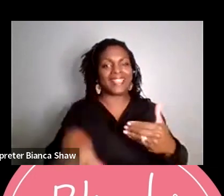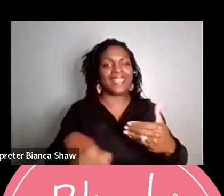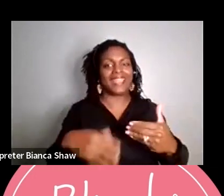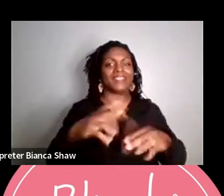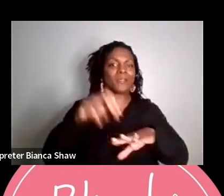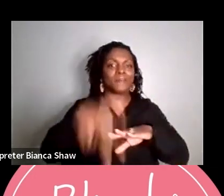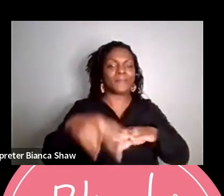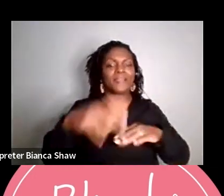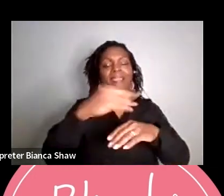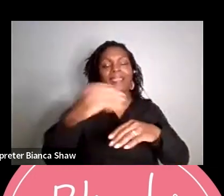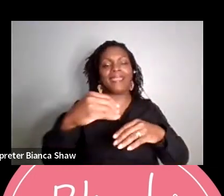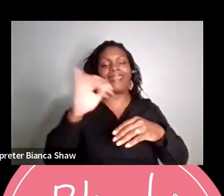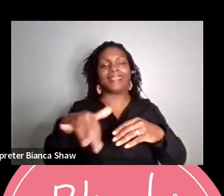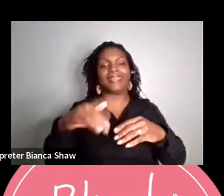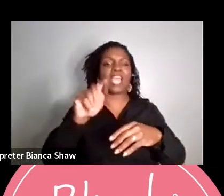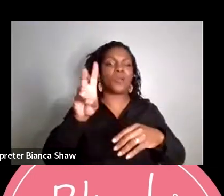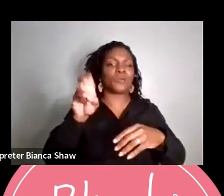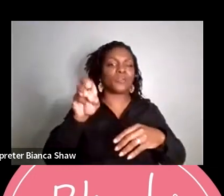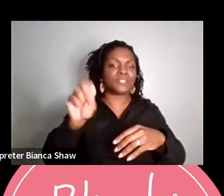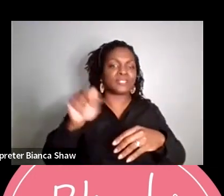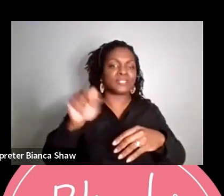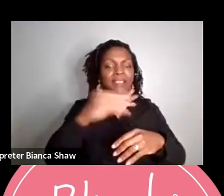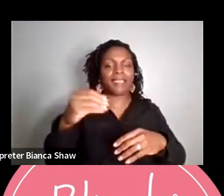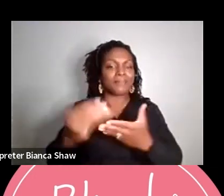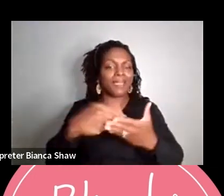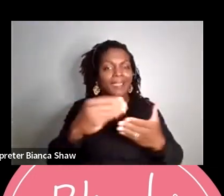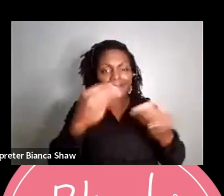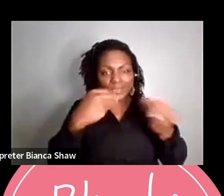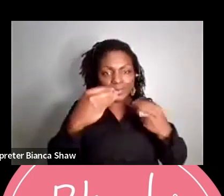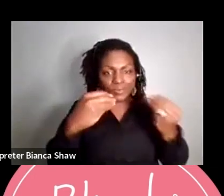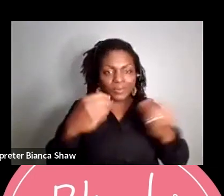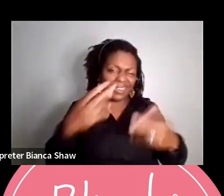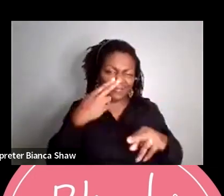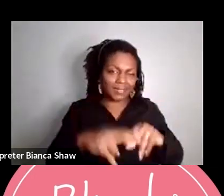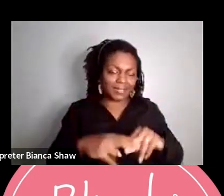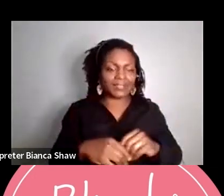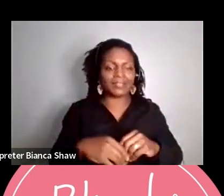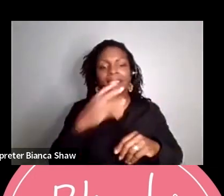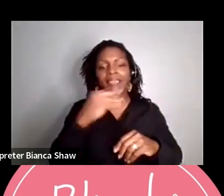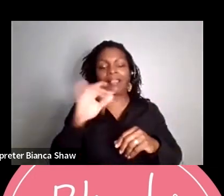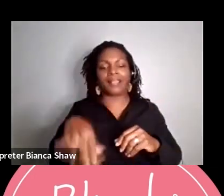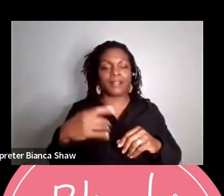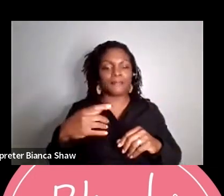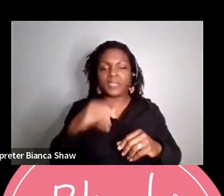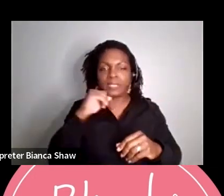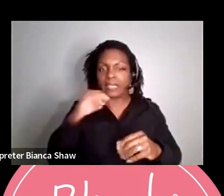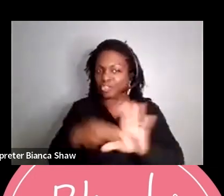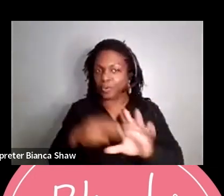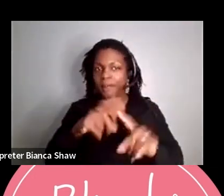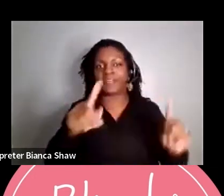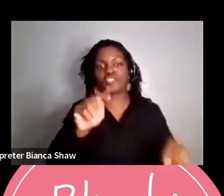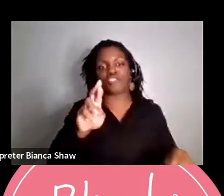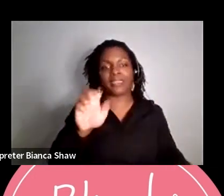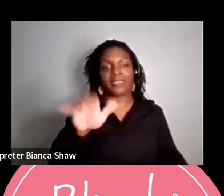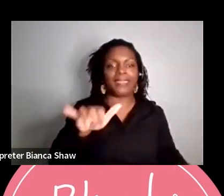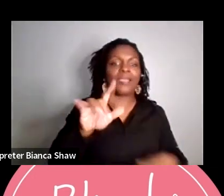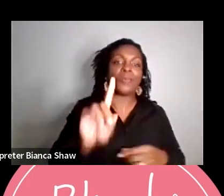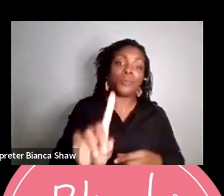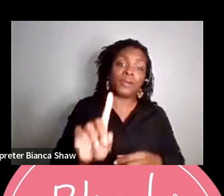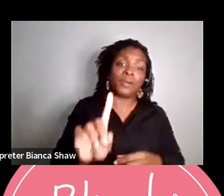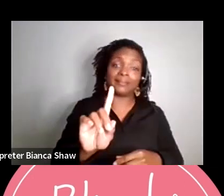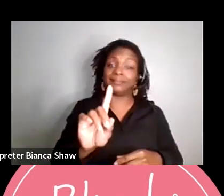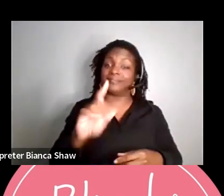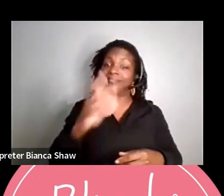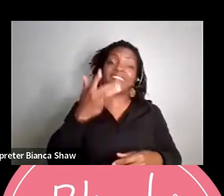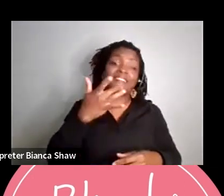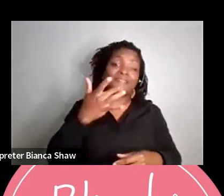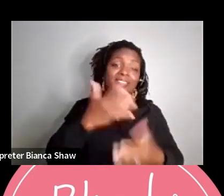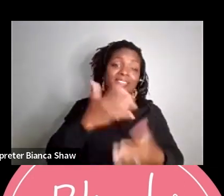shopping, which was a lot of fun. and so one of he's not one here but tray one of his ultimate favorite things, was getting on a city bus.